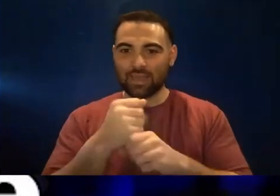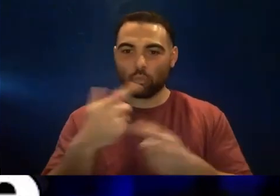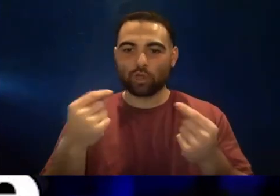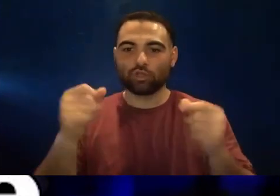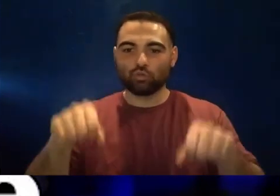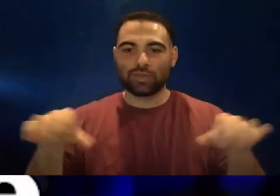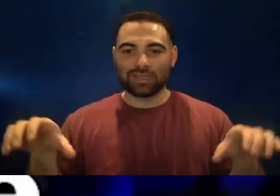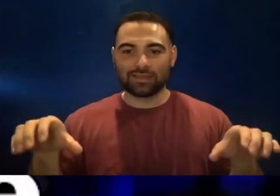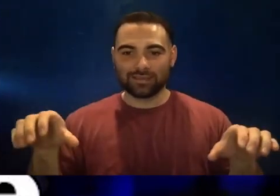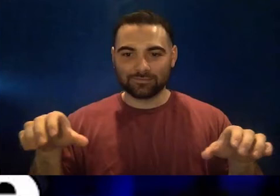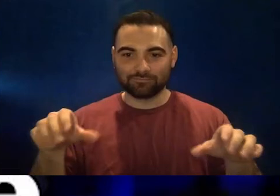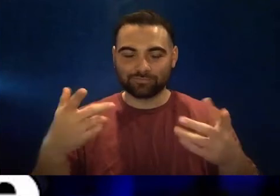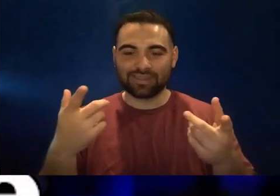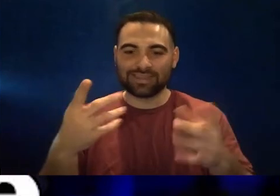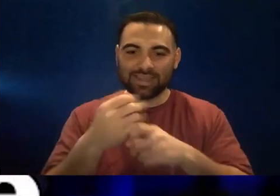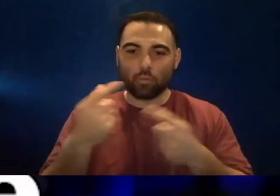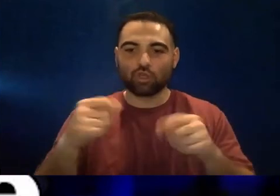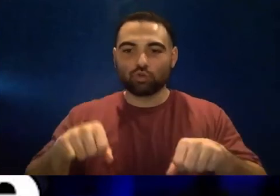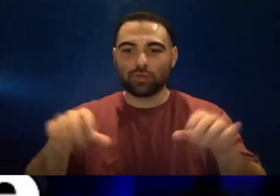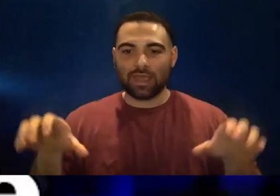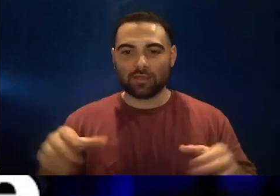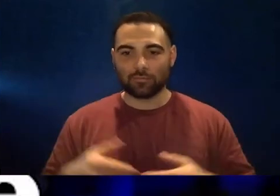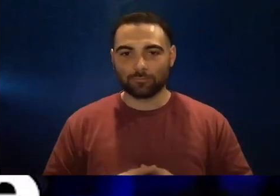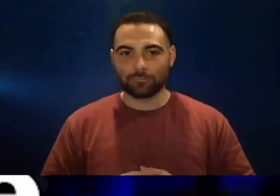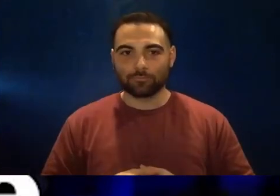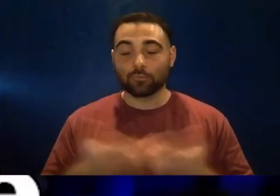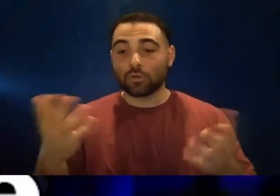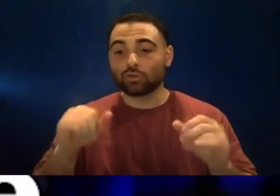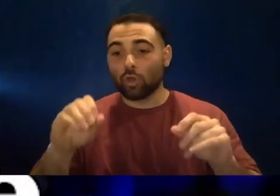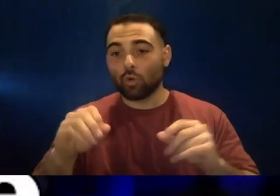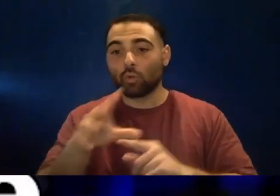So whether it's shooting with your phone or just